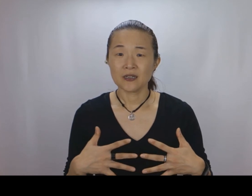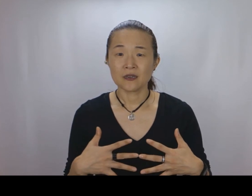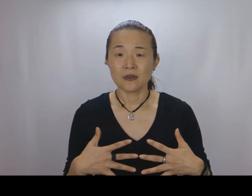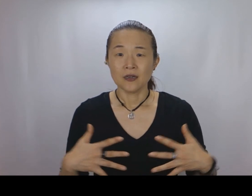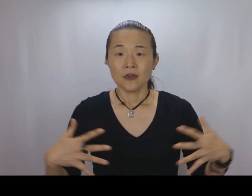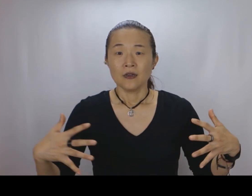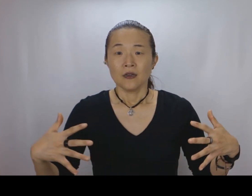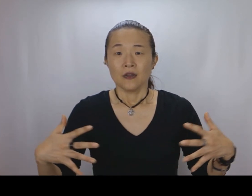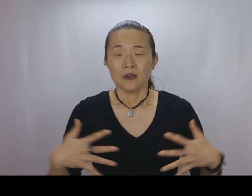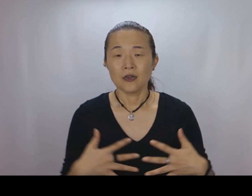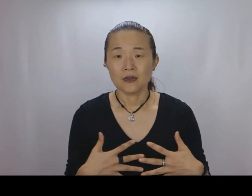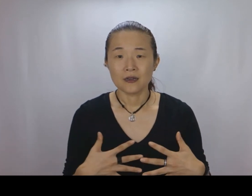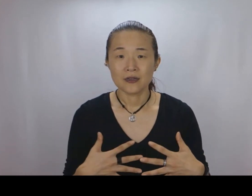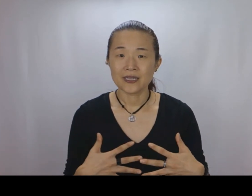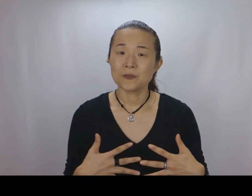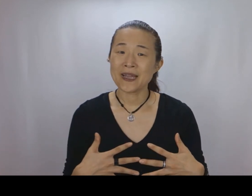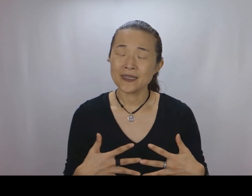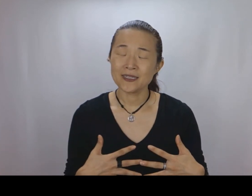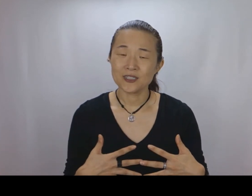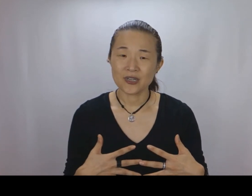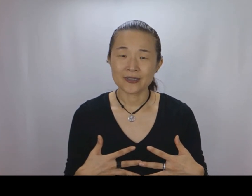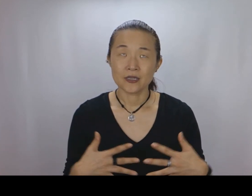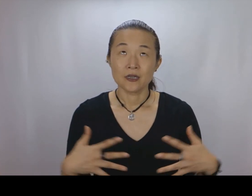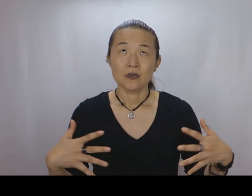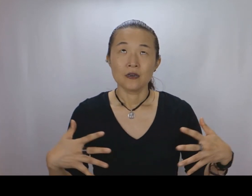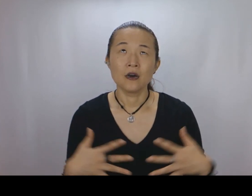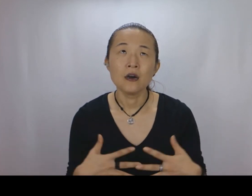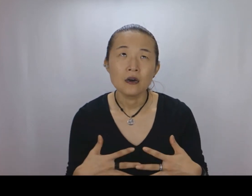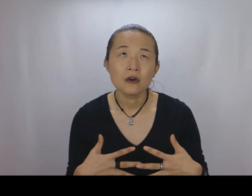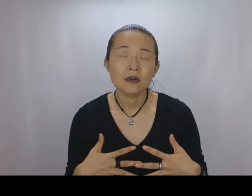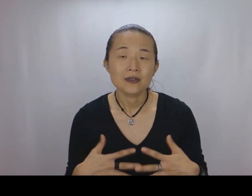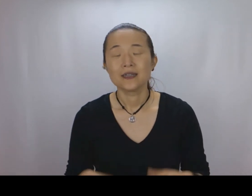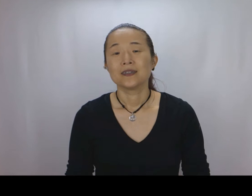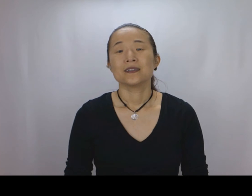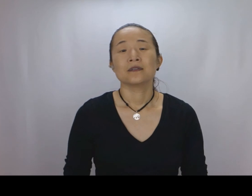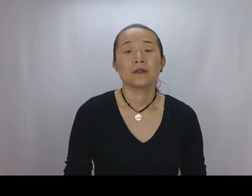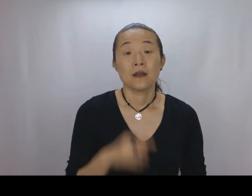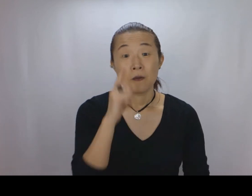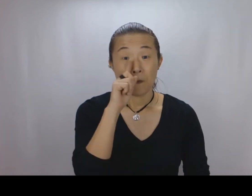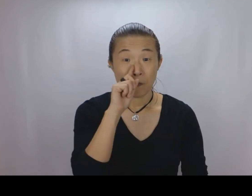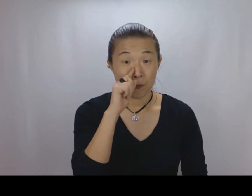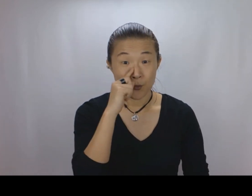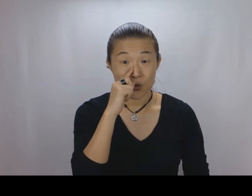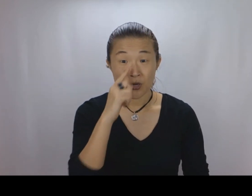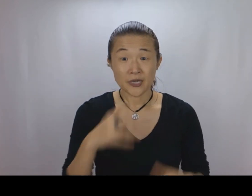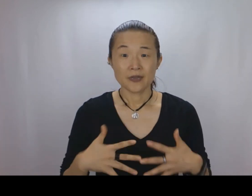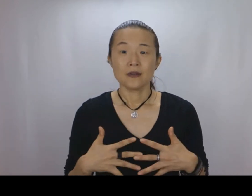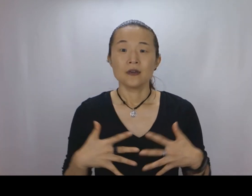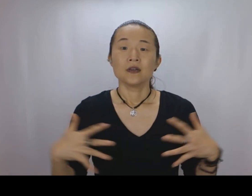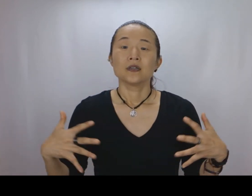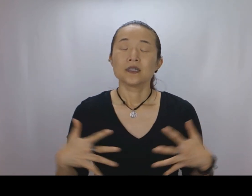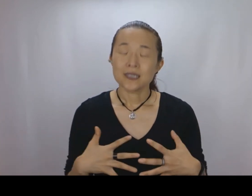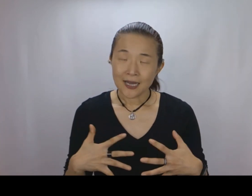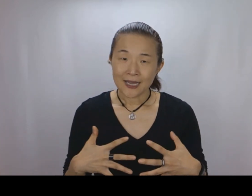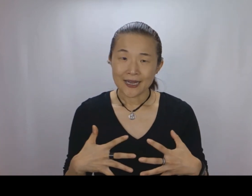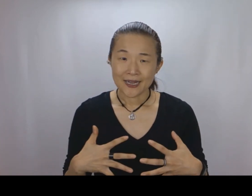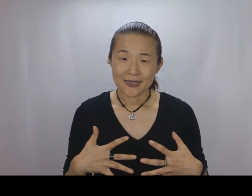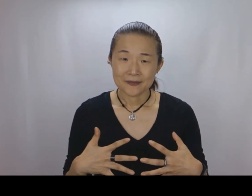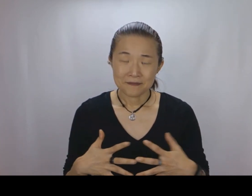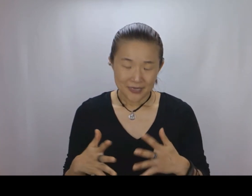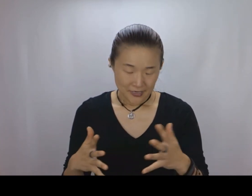You go...expand and contract. So, bored, sigh.